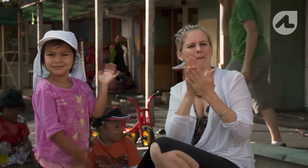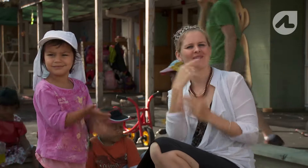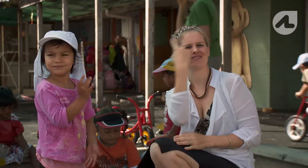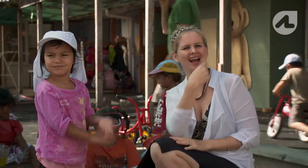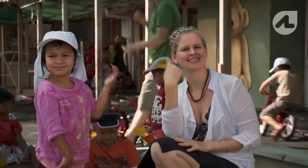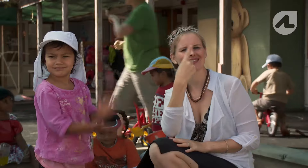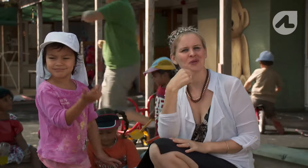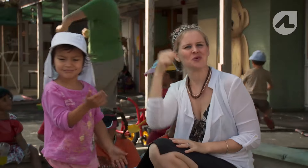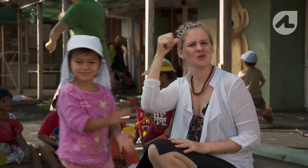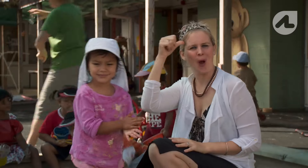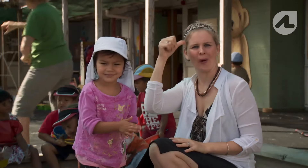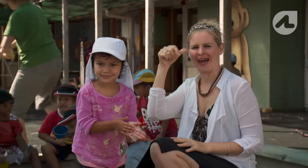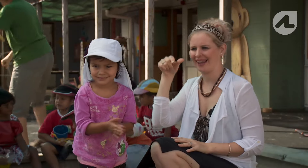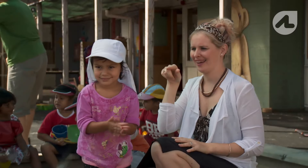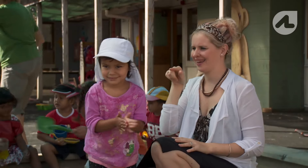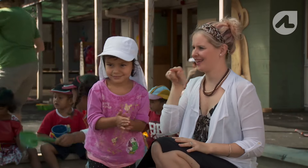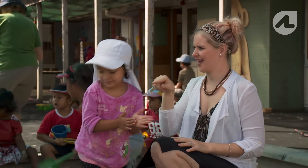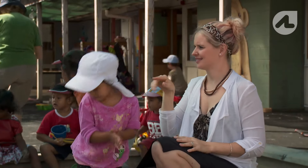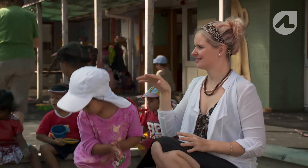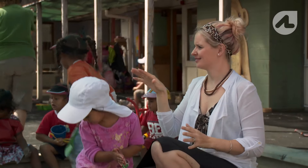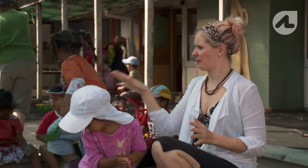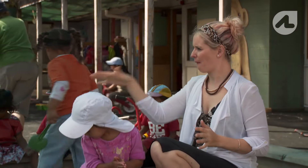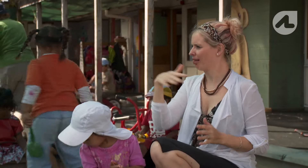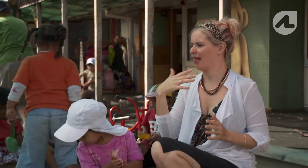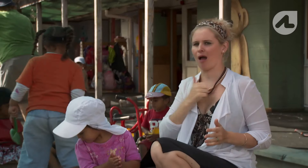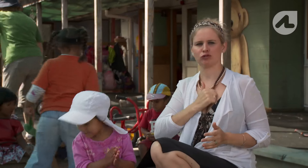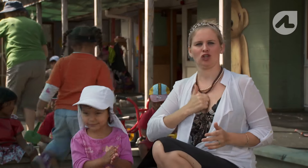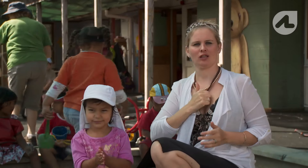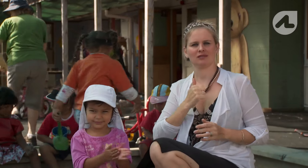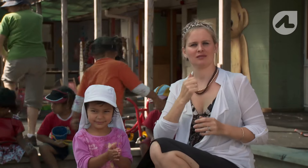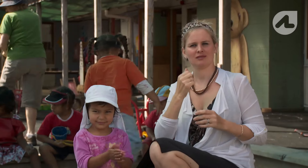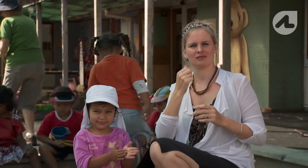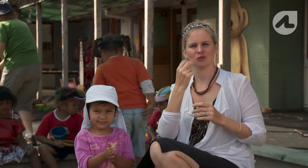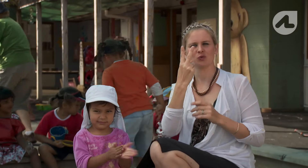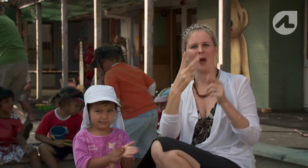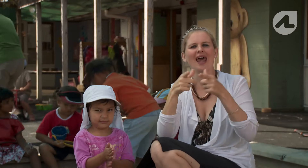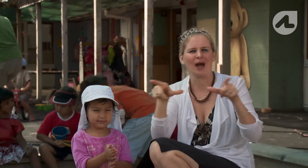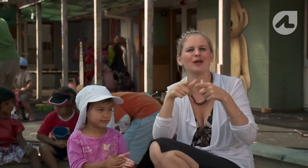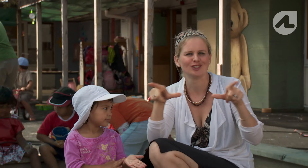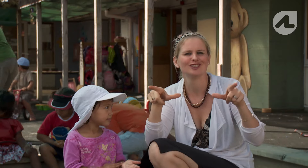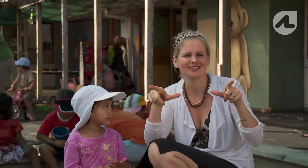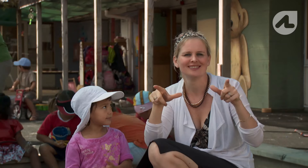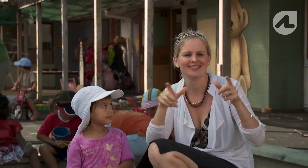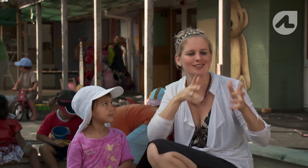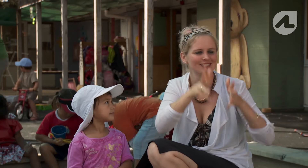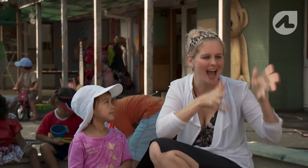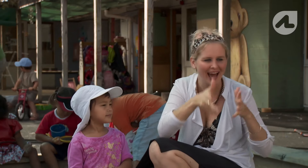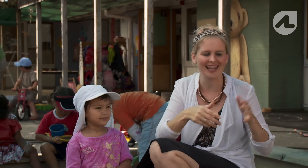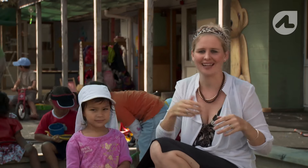And you can see them smiling. You see their happy faces... and you know that they all appreciate having two languages.